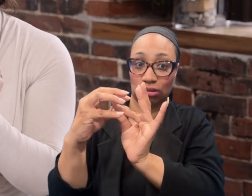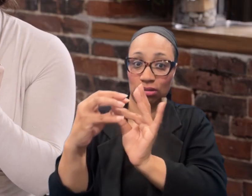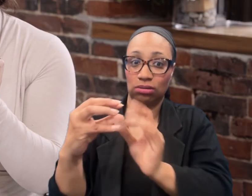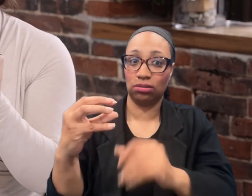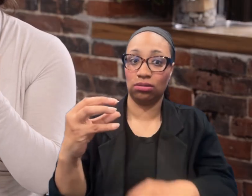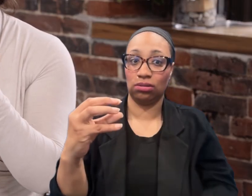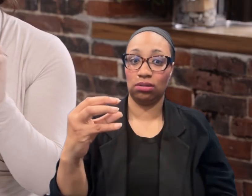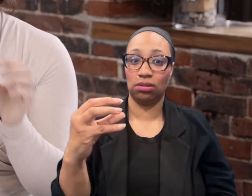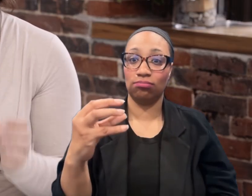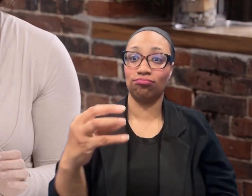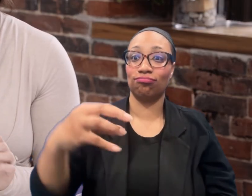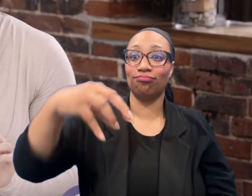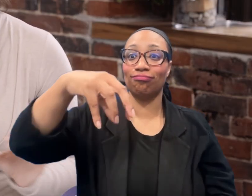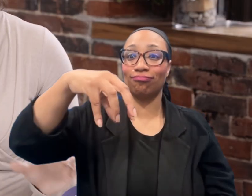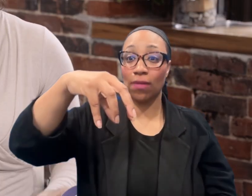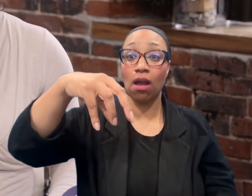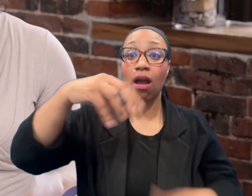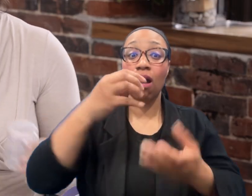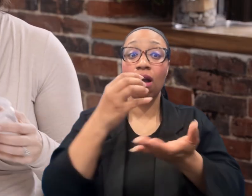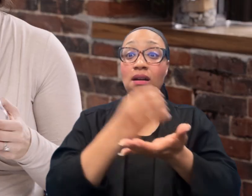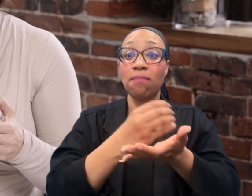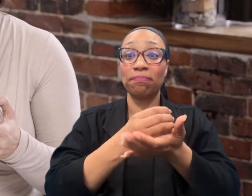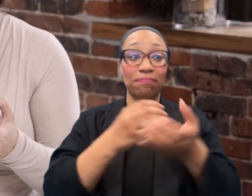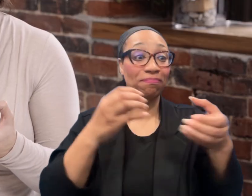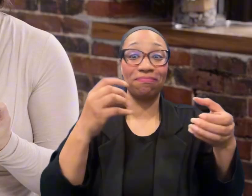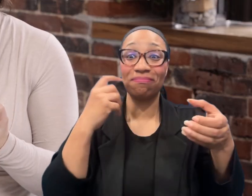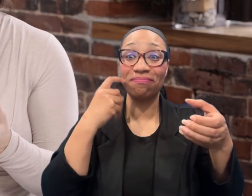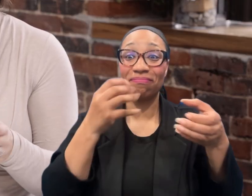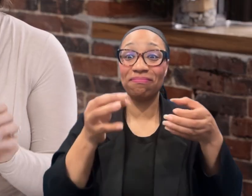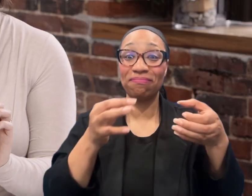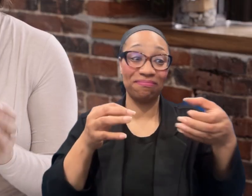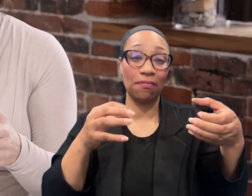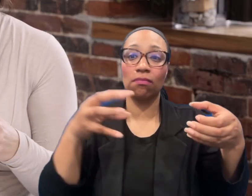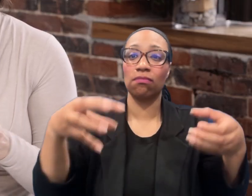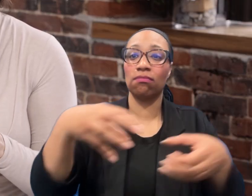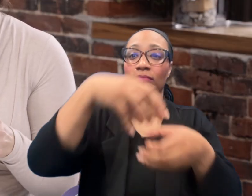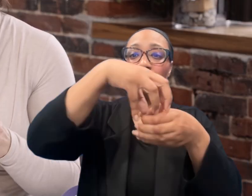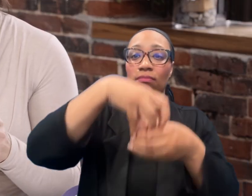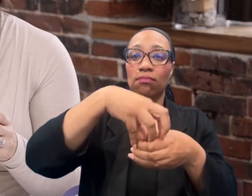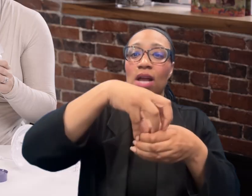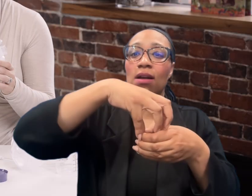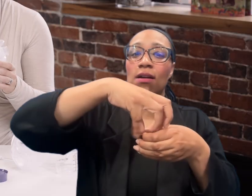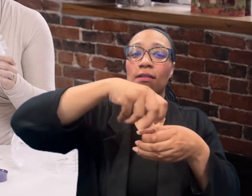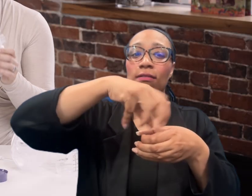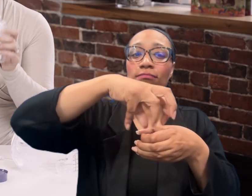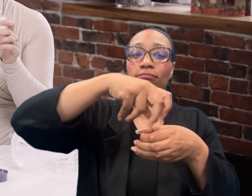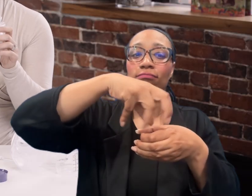So once that's on there, we can attach our storage bottle or collection bottle. Then we have the top